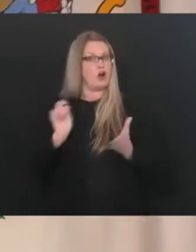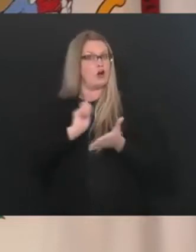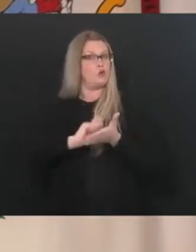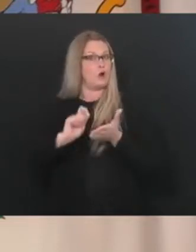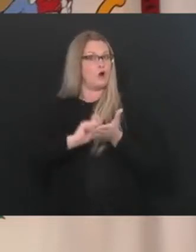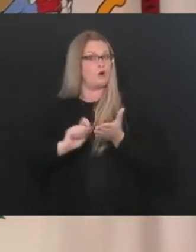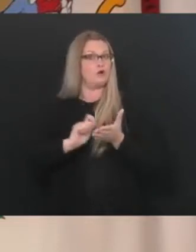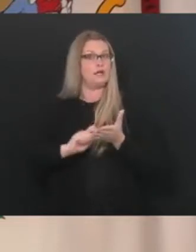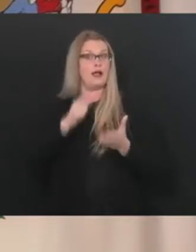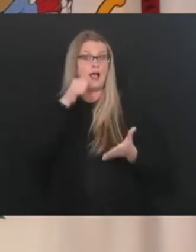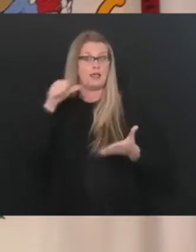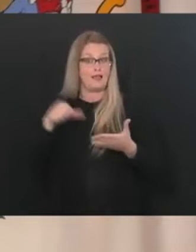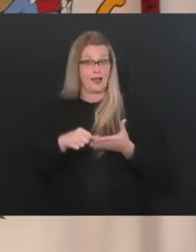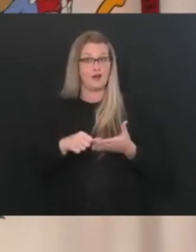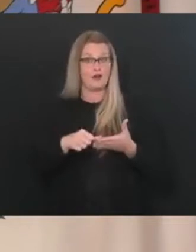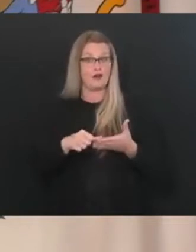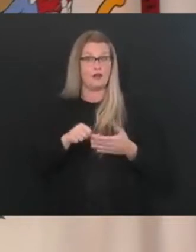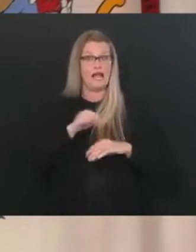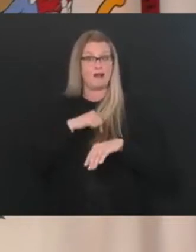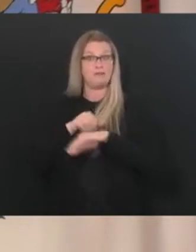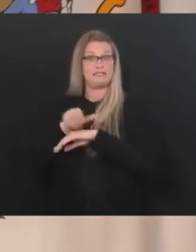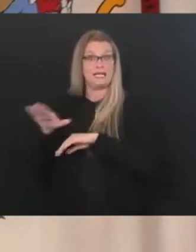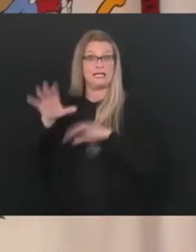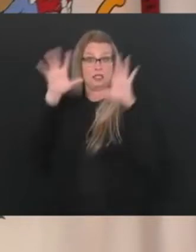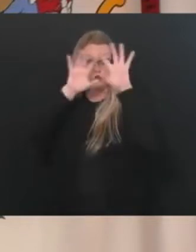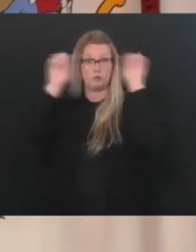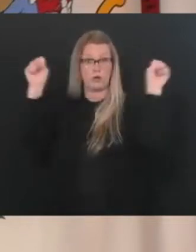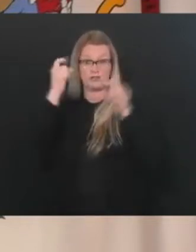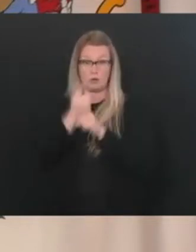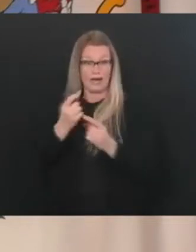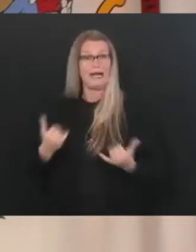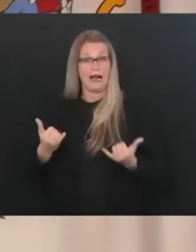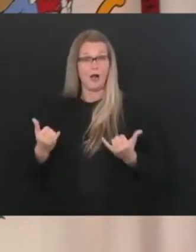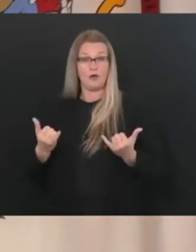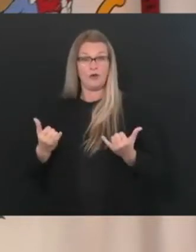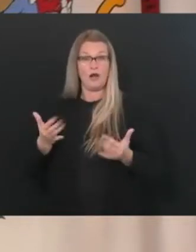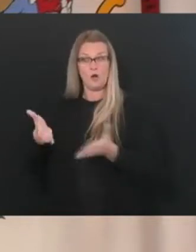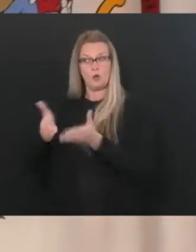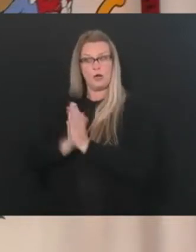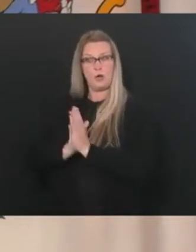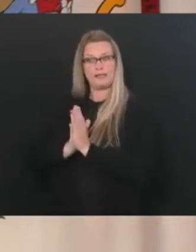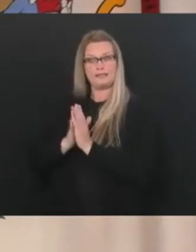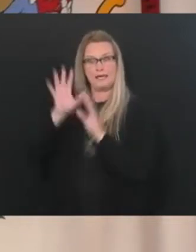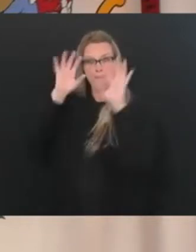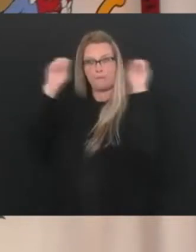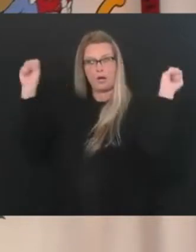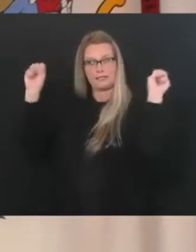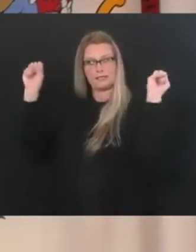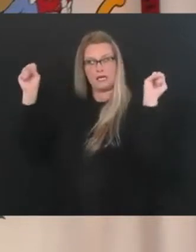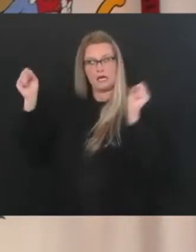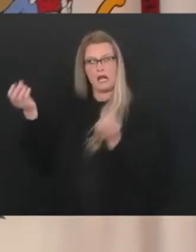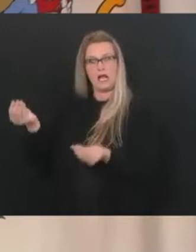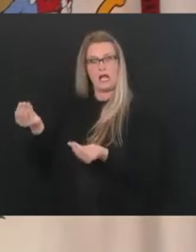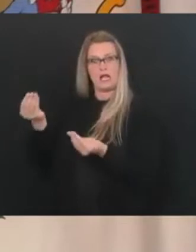GET THROUGH THIS PANDEMIC. SO I HAVE WRITTEN A LETTER THAT IS GOING OUT TO THE PRESIDENT